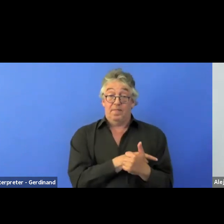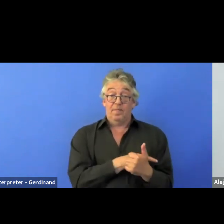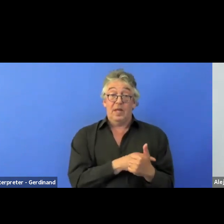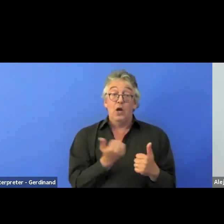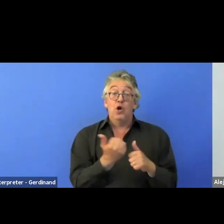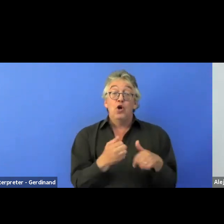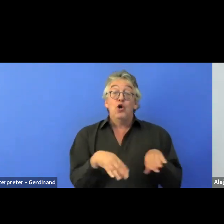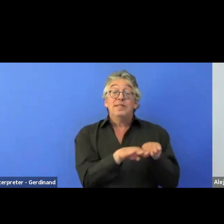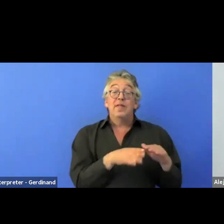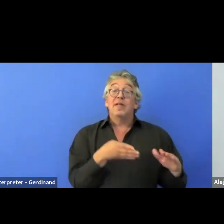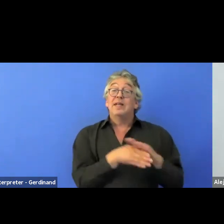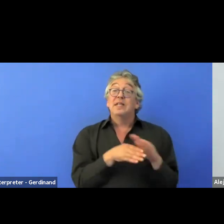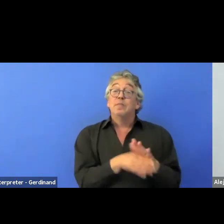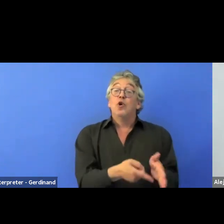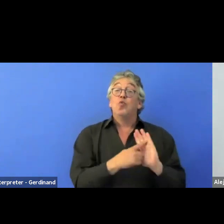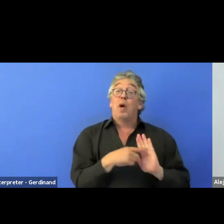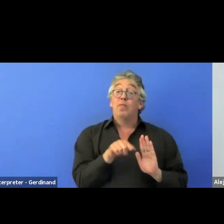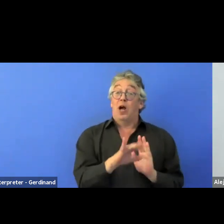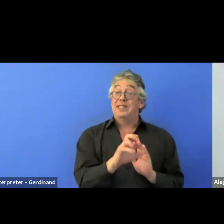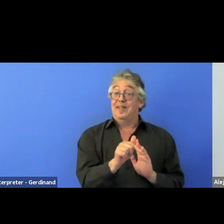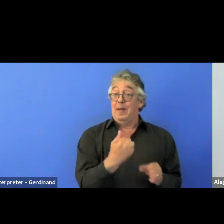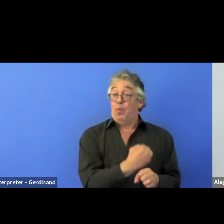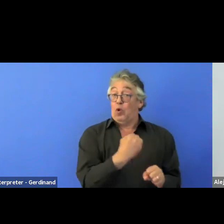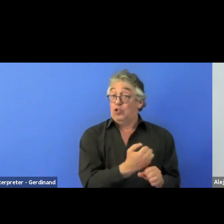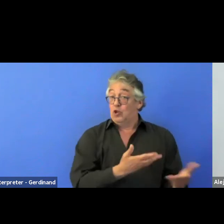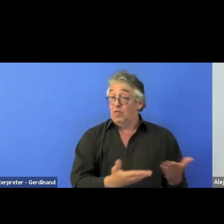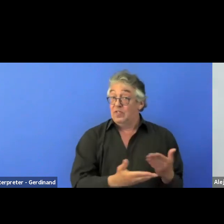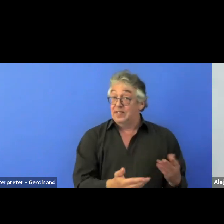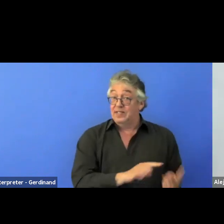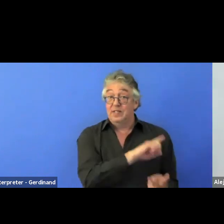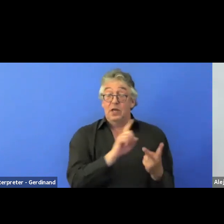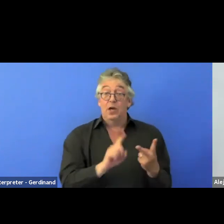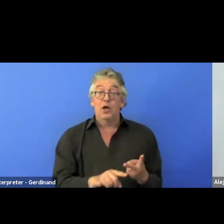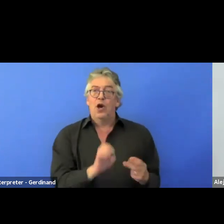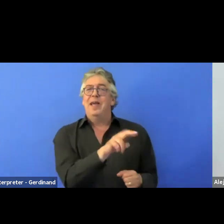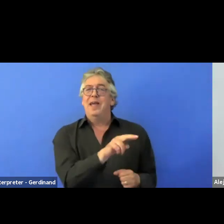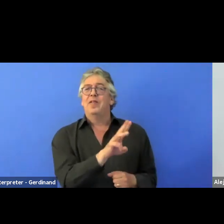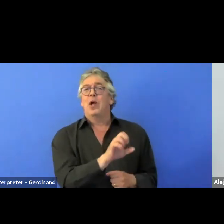on accessibility requirements for ICT products and services, the EN 301549.